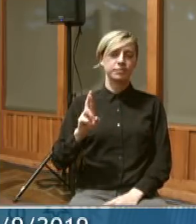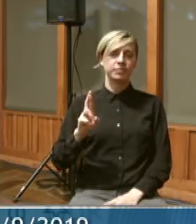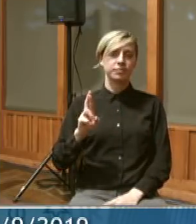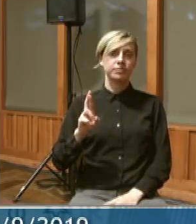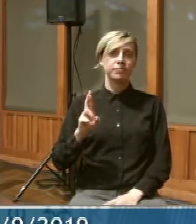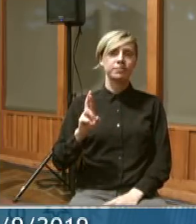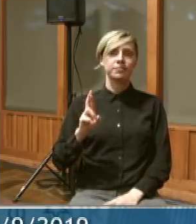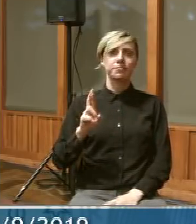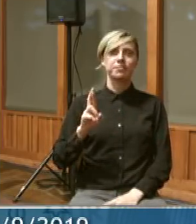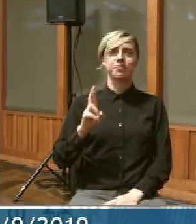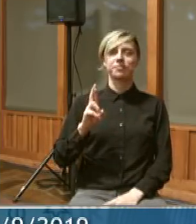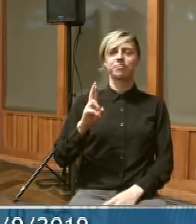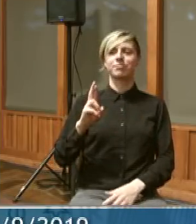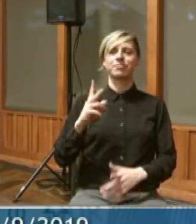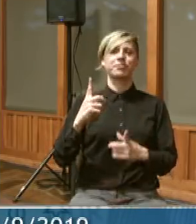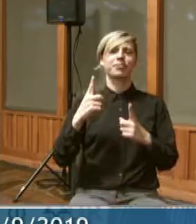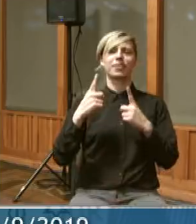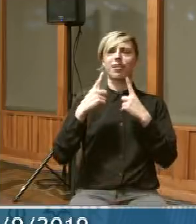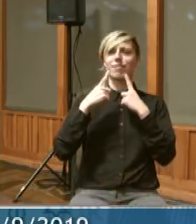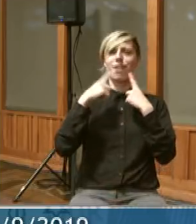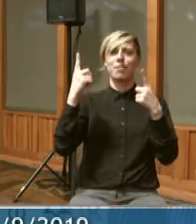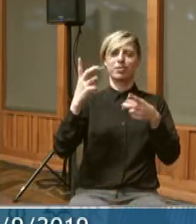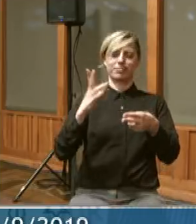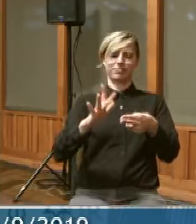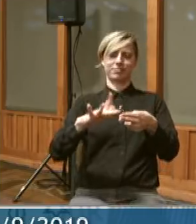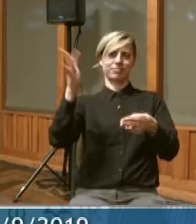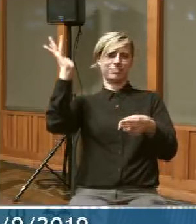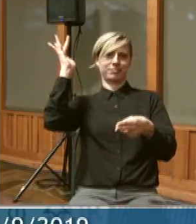GENEROUS AND ENERGETIC STAFF. PORTLAND -- NUMBER TWO, PORTLAND